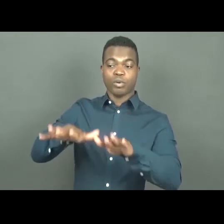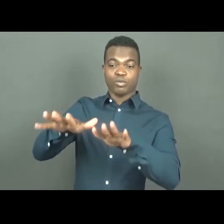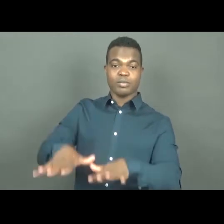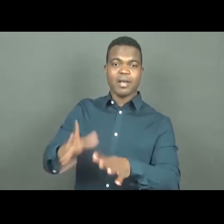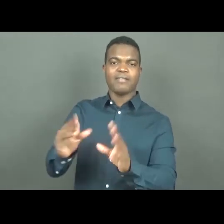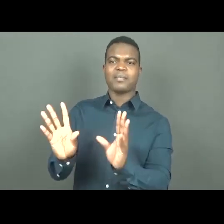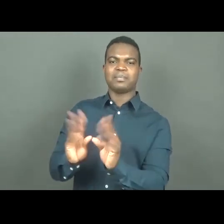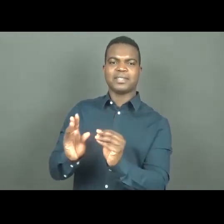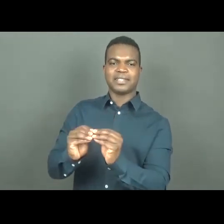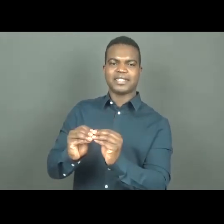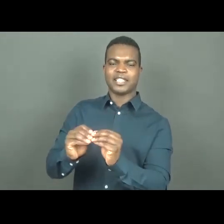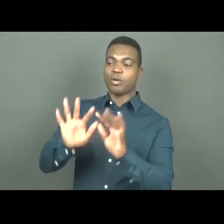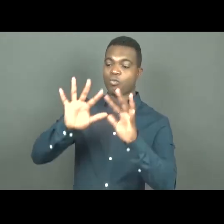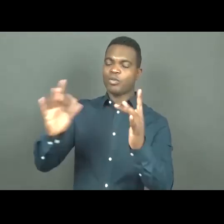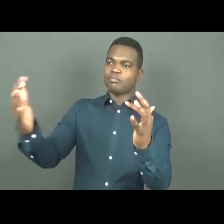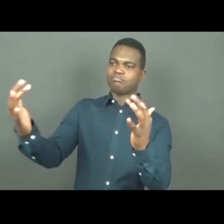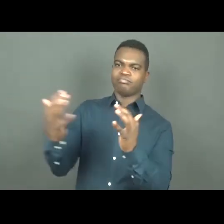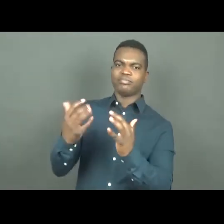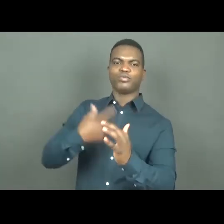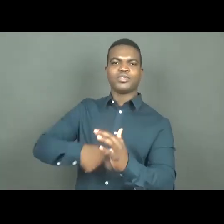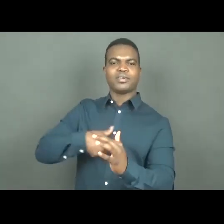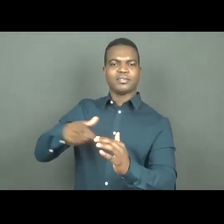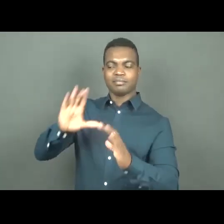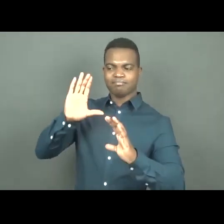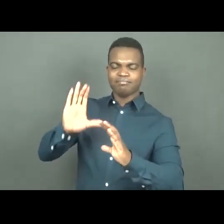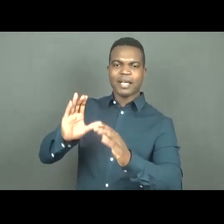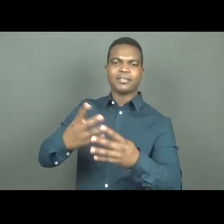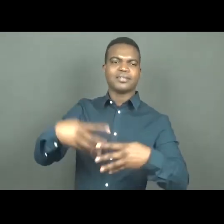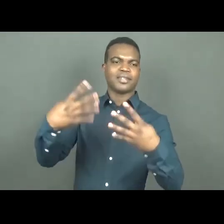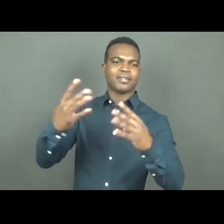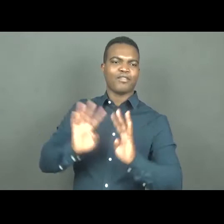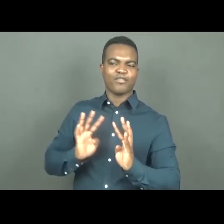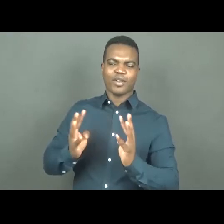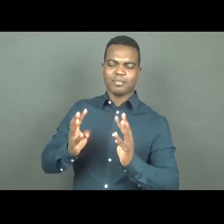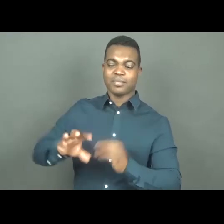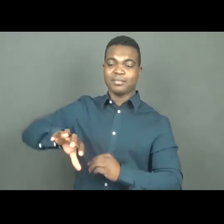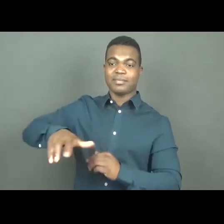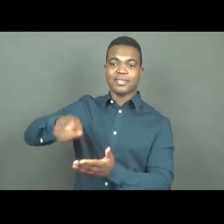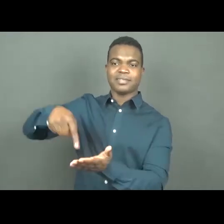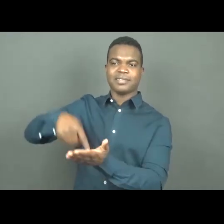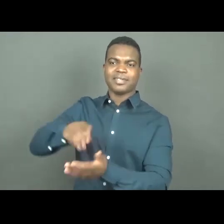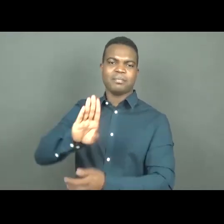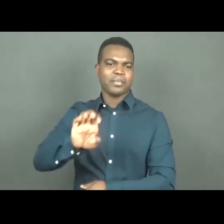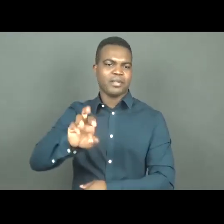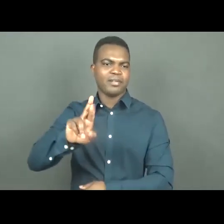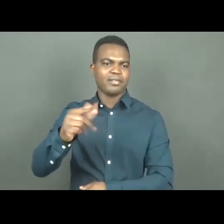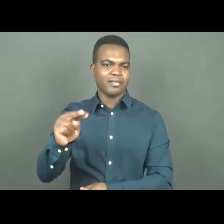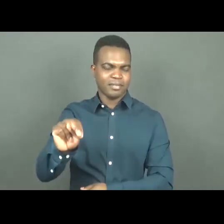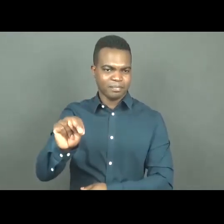However, Switzerland is not yet a pioneer in collecting data on disability in its